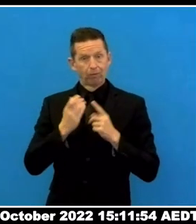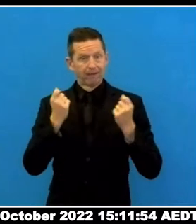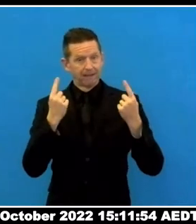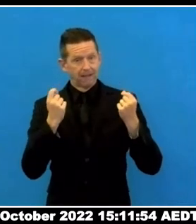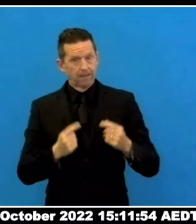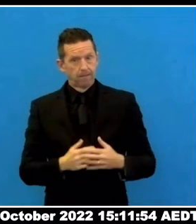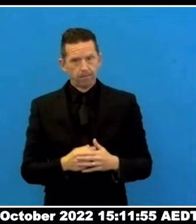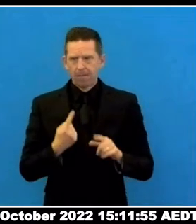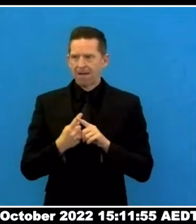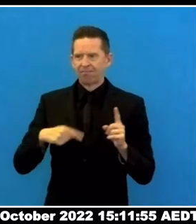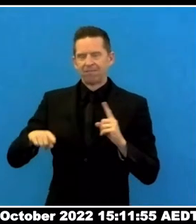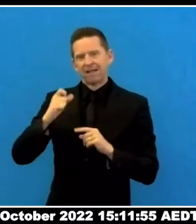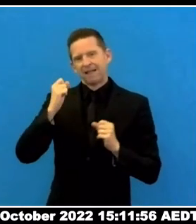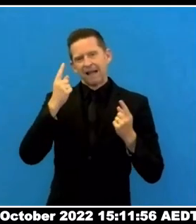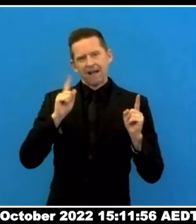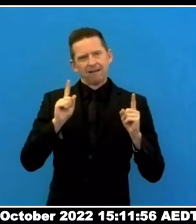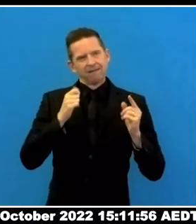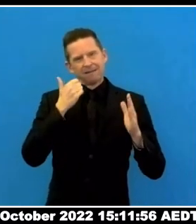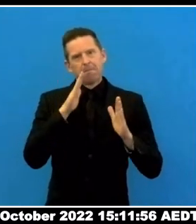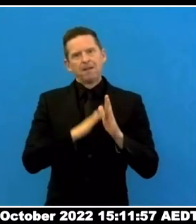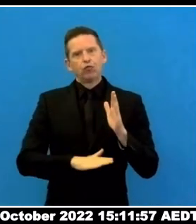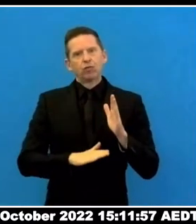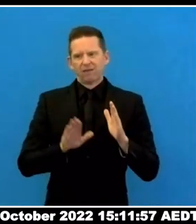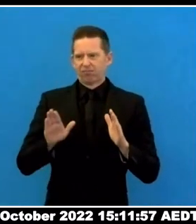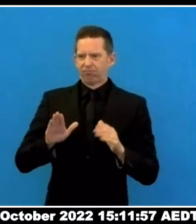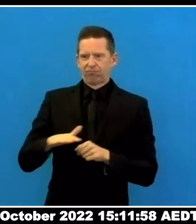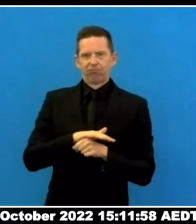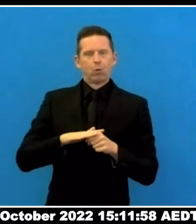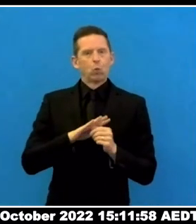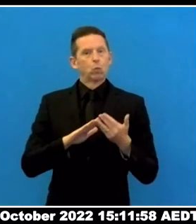and they understand the experiences of their community.